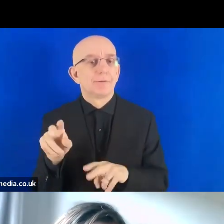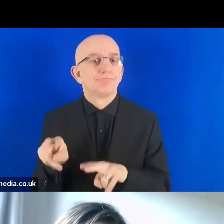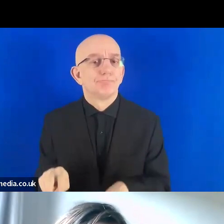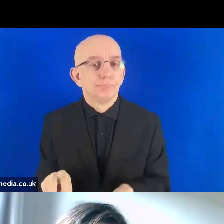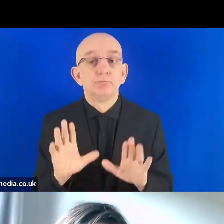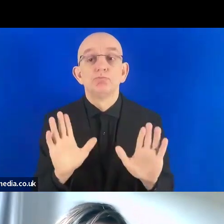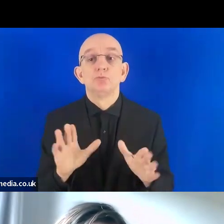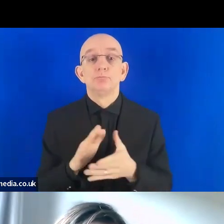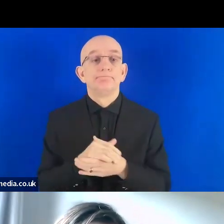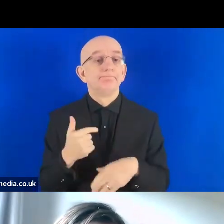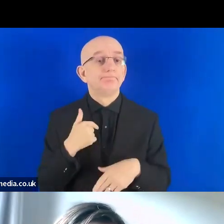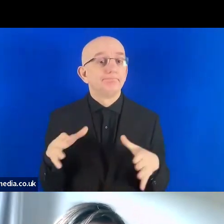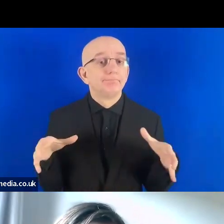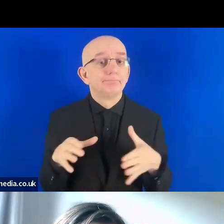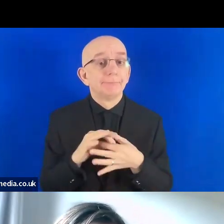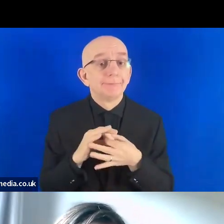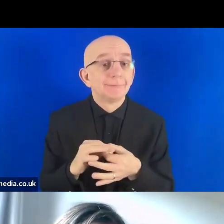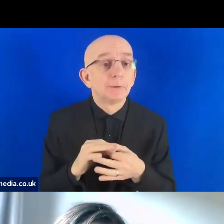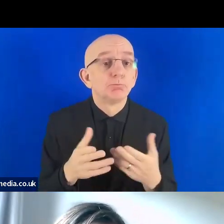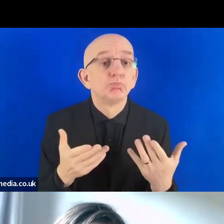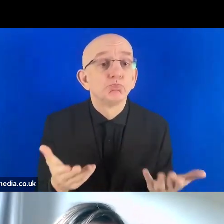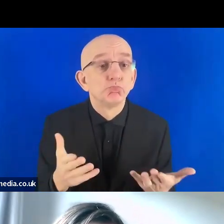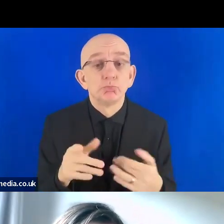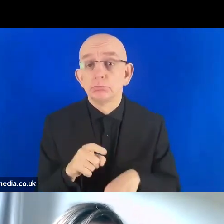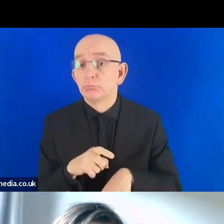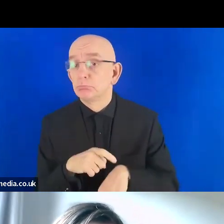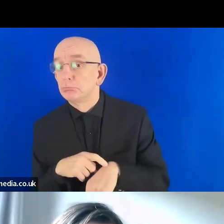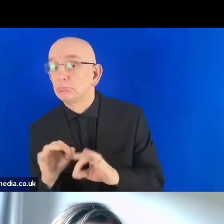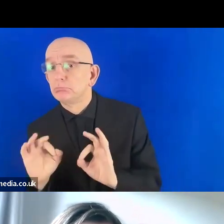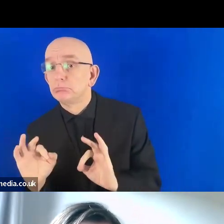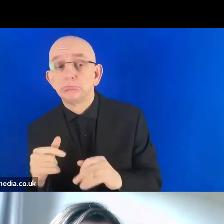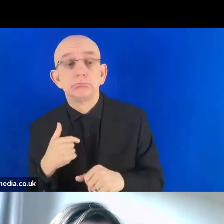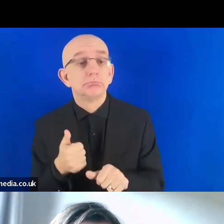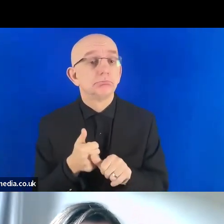in the chat that will be great. The picture that you just saw